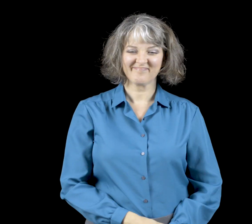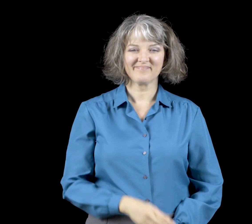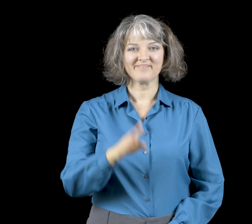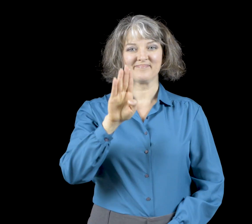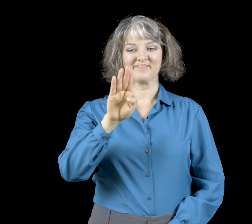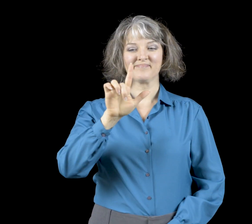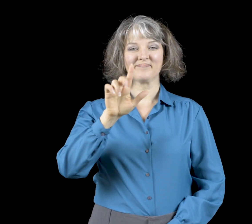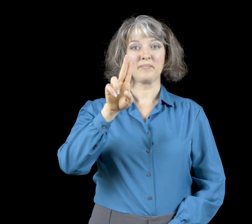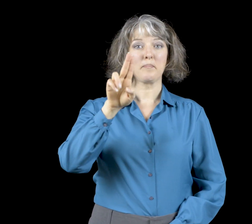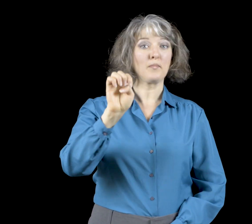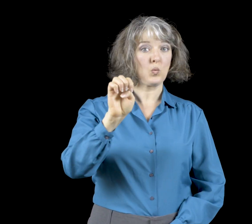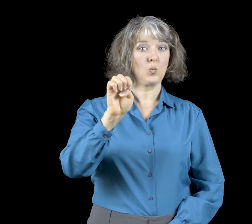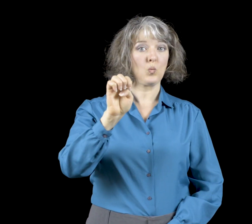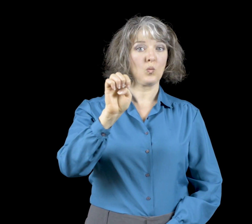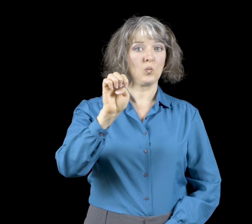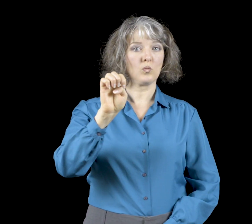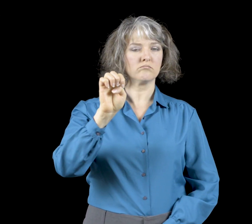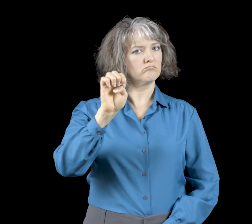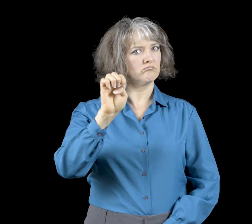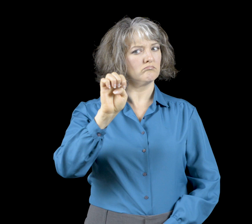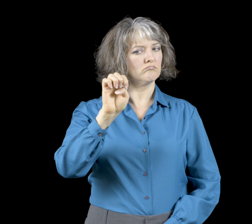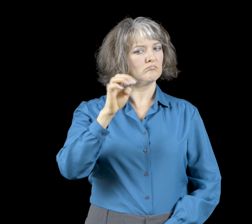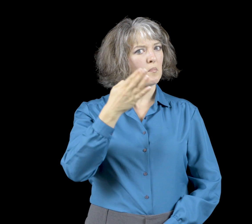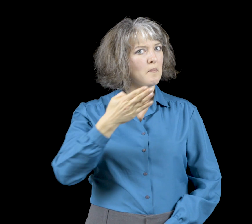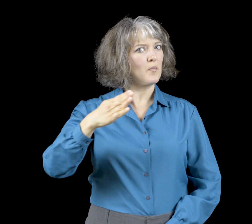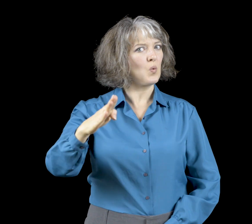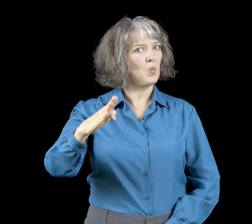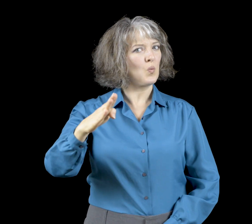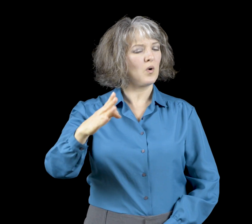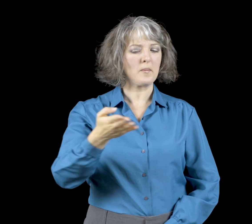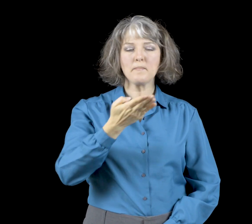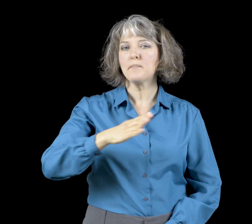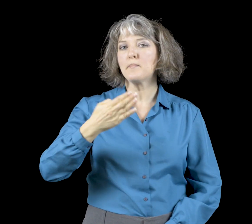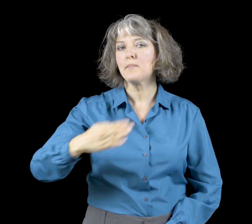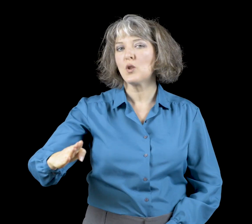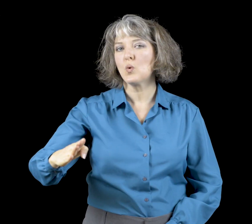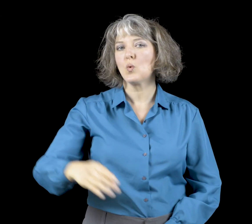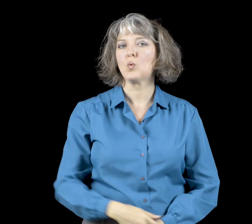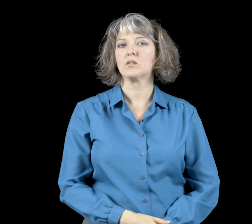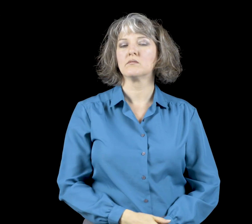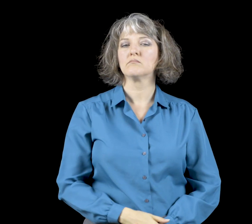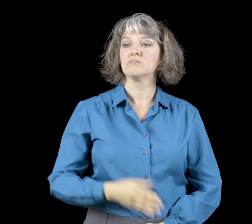B-L-U-E Blue Blue